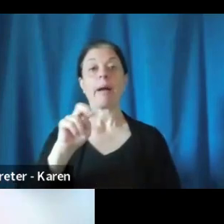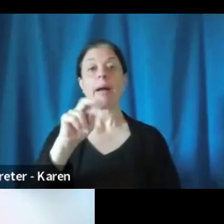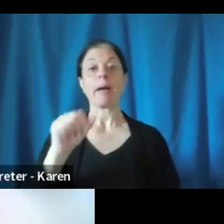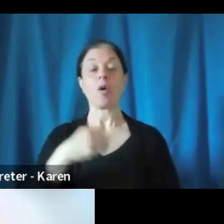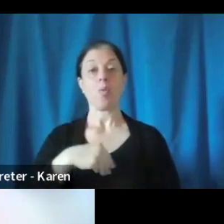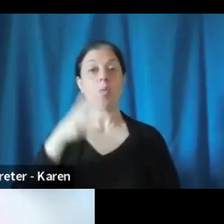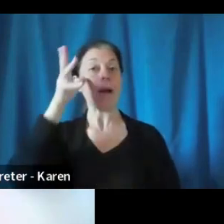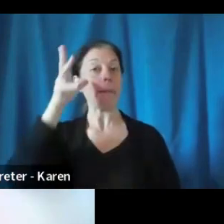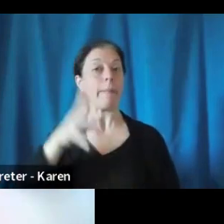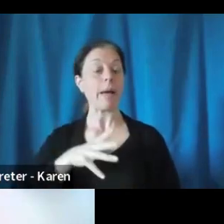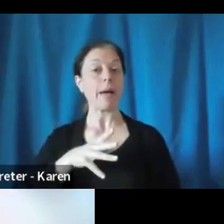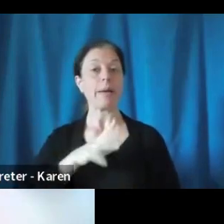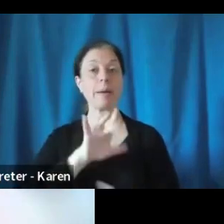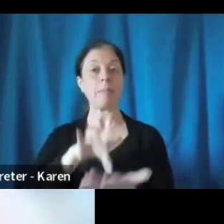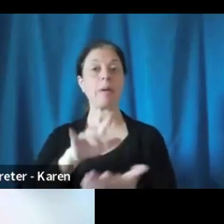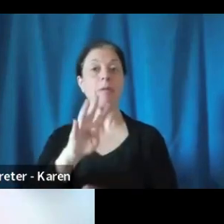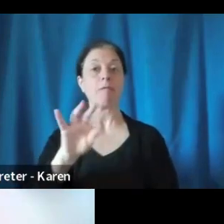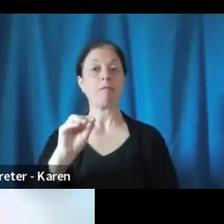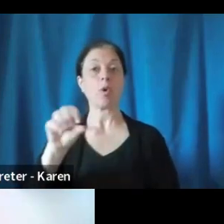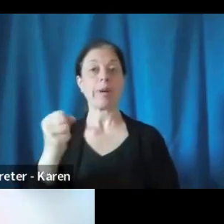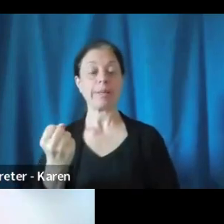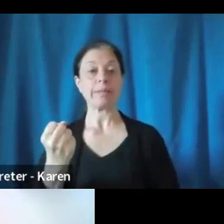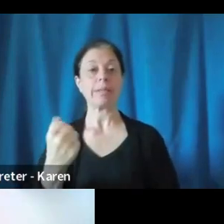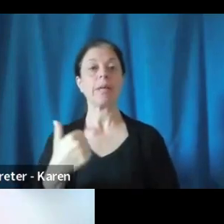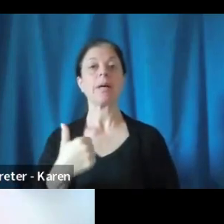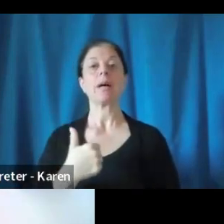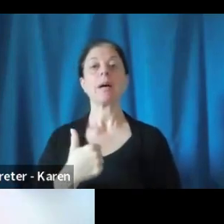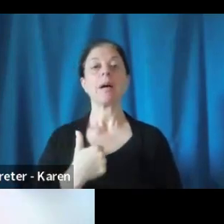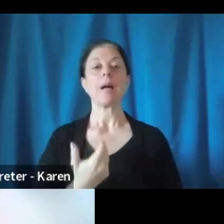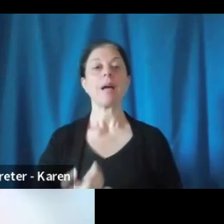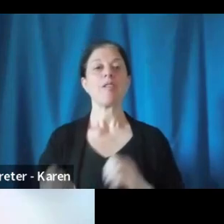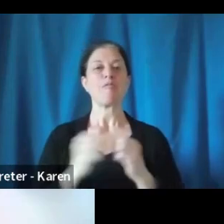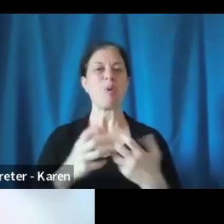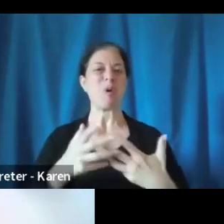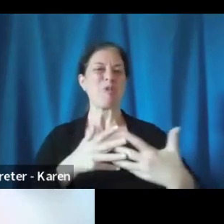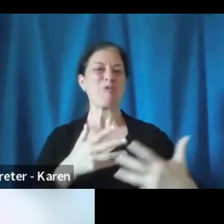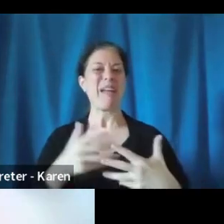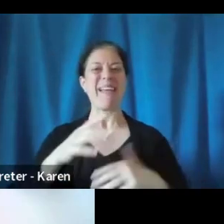BRAD McKENNA: So I'm a -- my name is Brad McKenna. I'm a white man. I'm